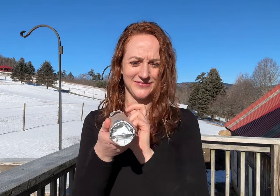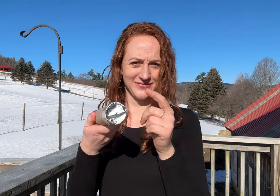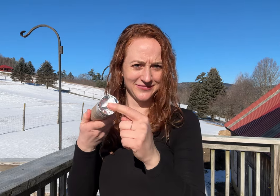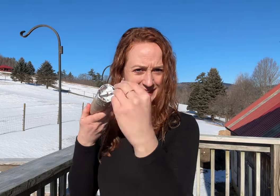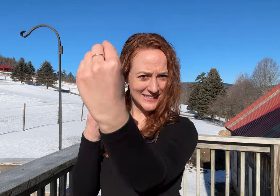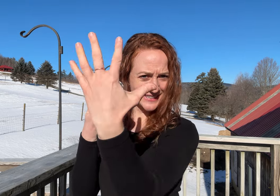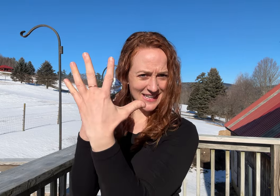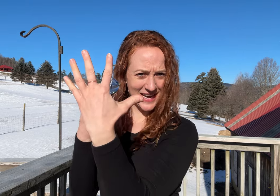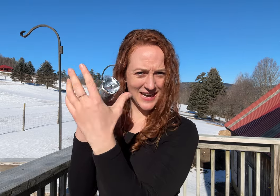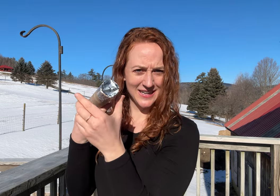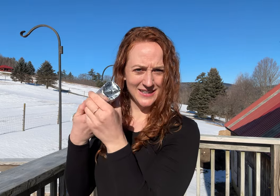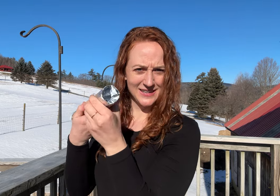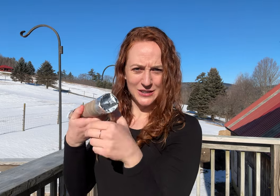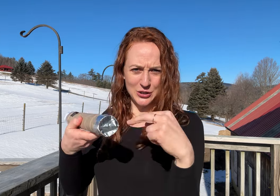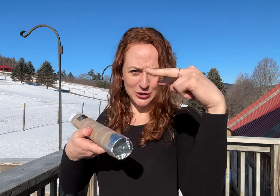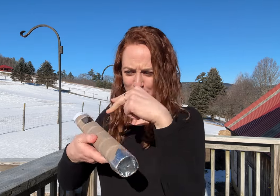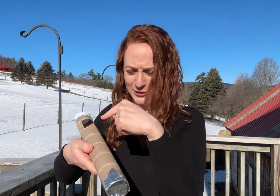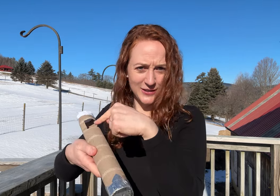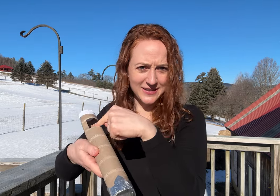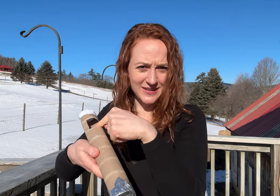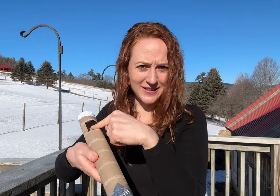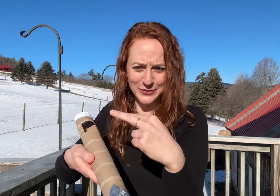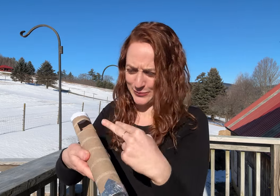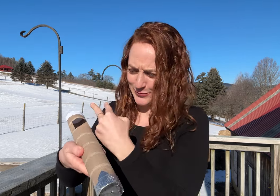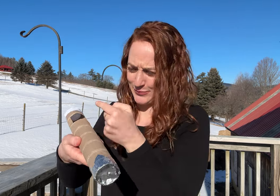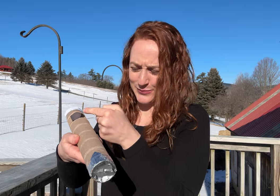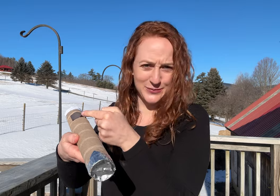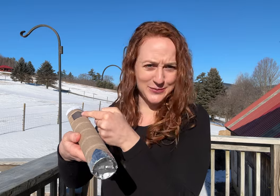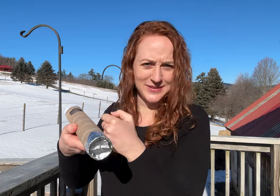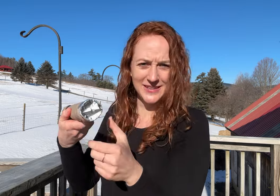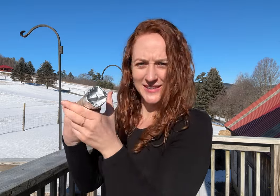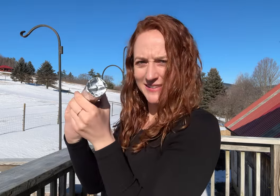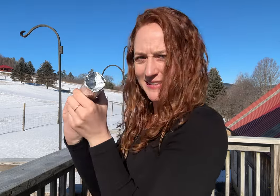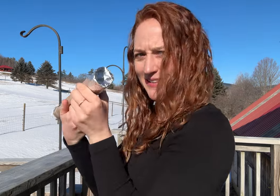Face the foil towards the sun and look through the viewing hole there.